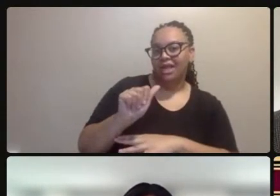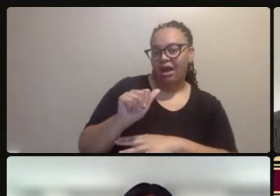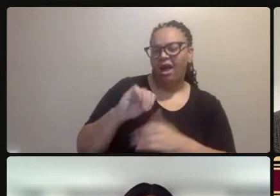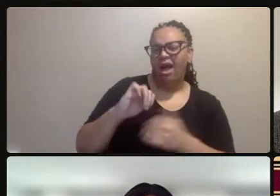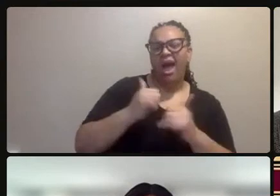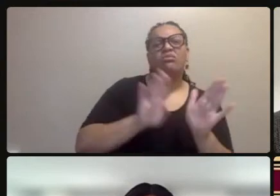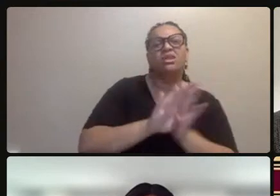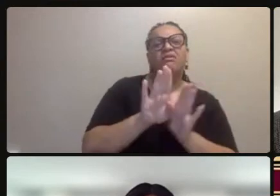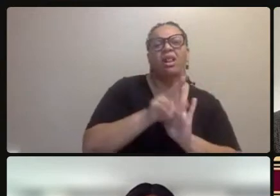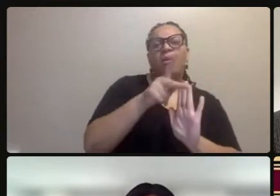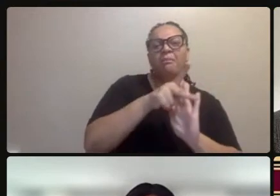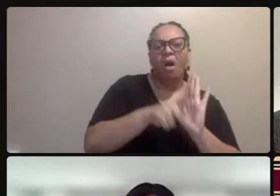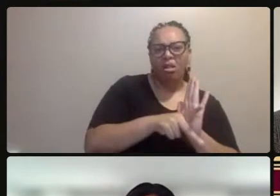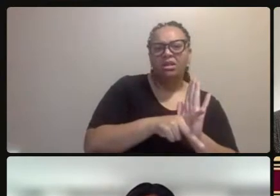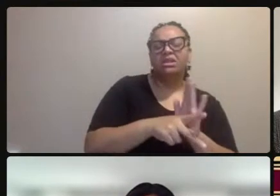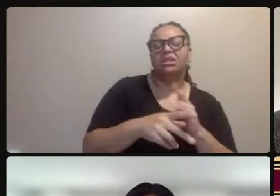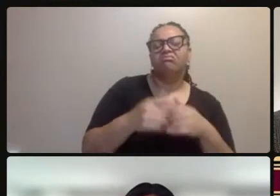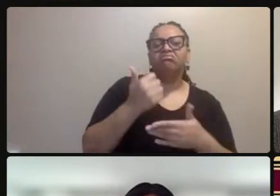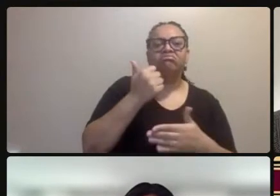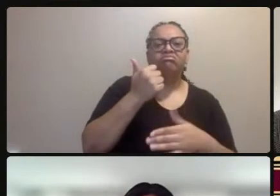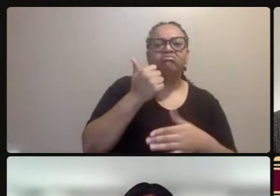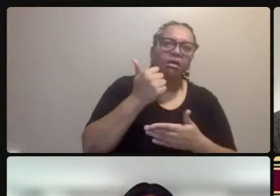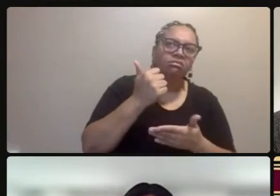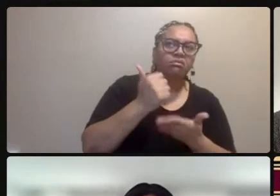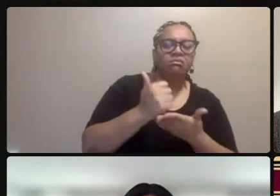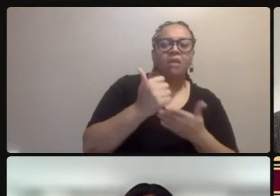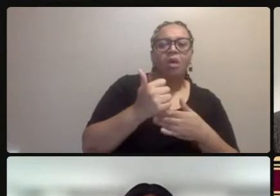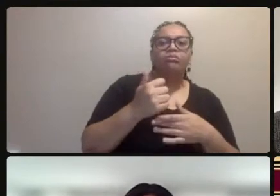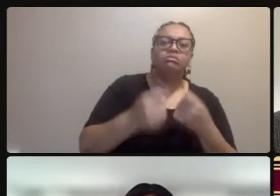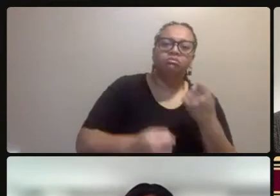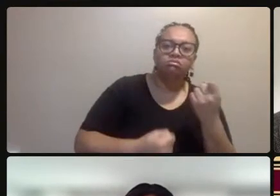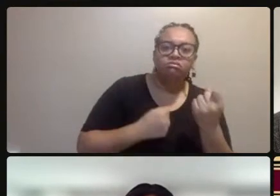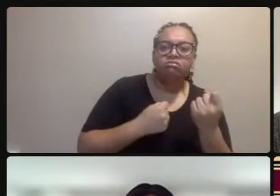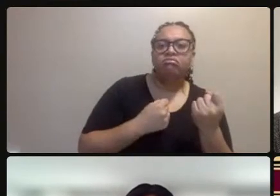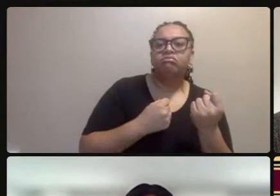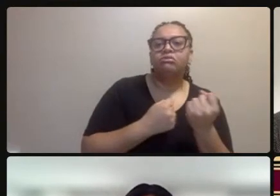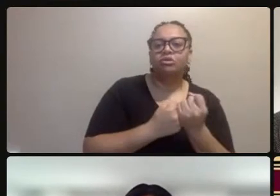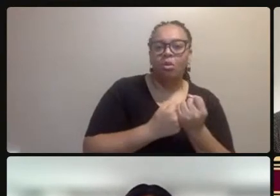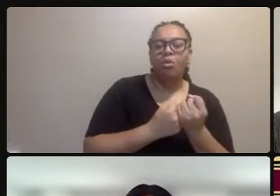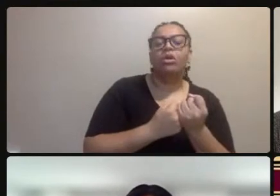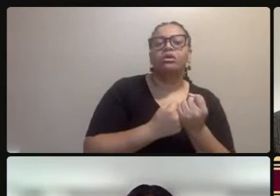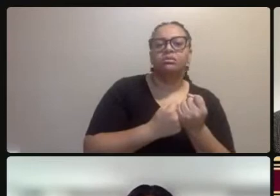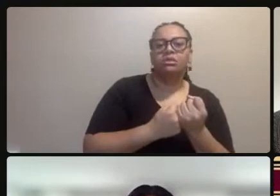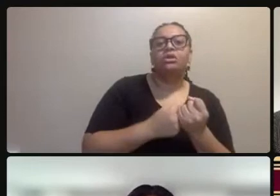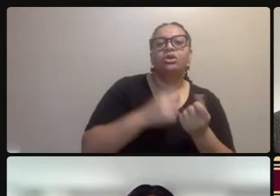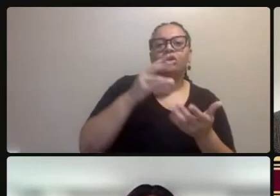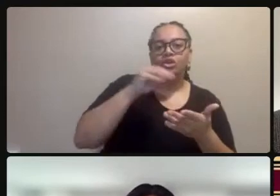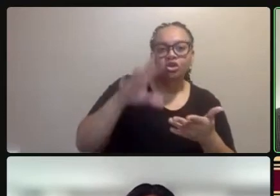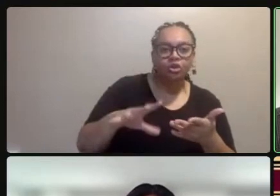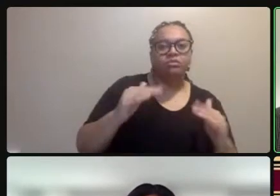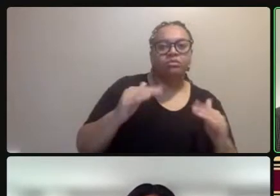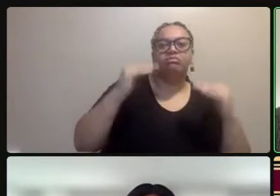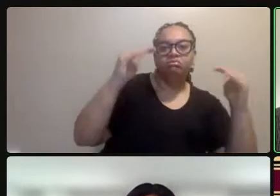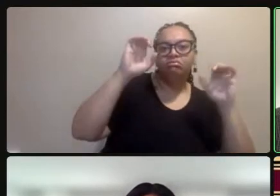OK, SO THE NEXT QUESTION IS USING AVAILABLE DATA HOW WOULD